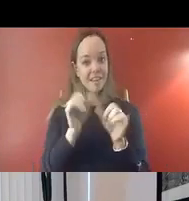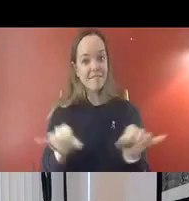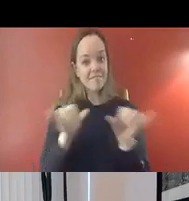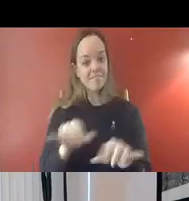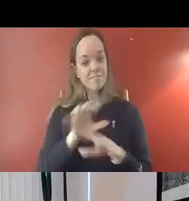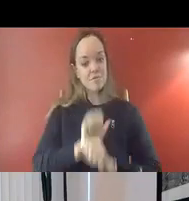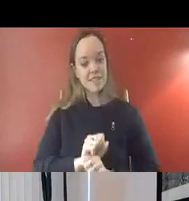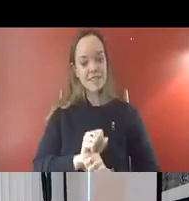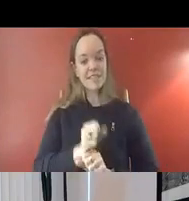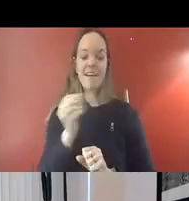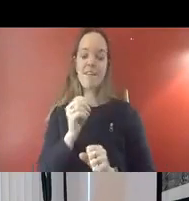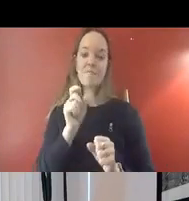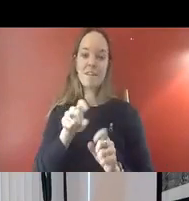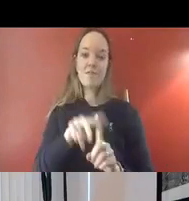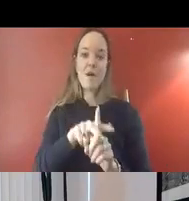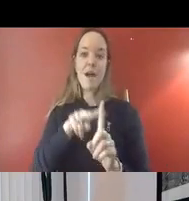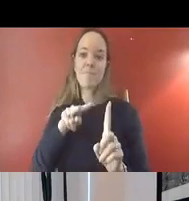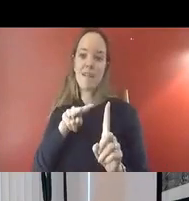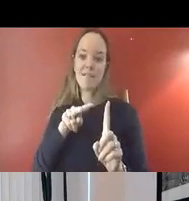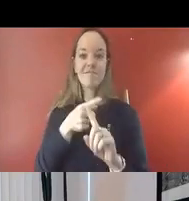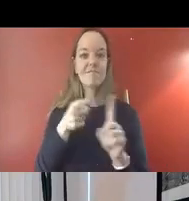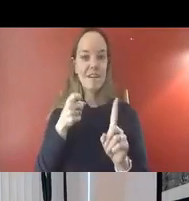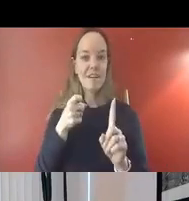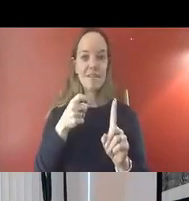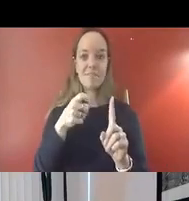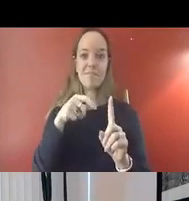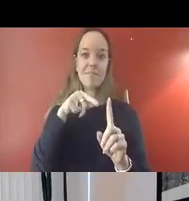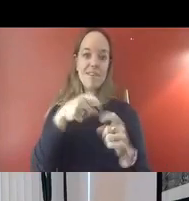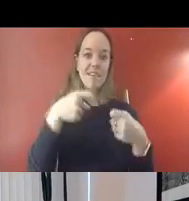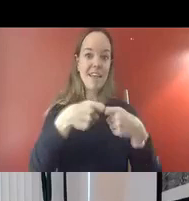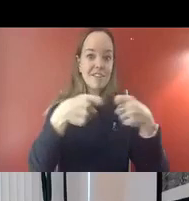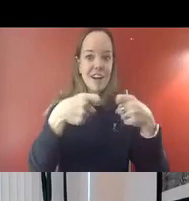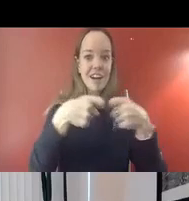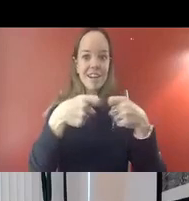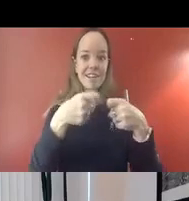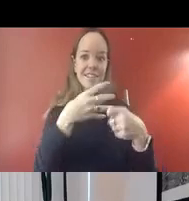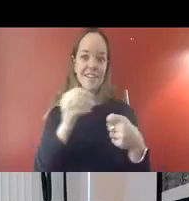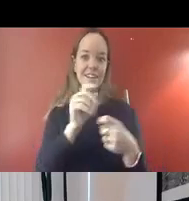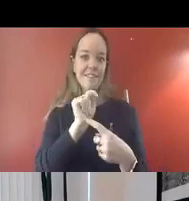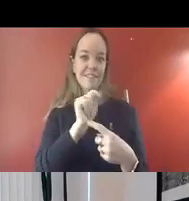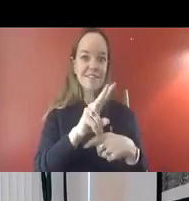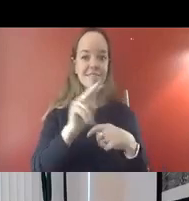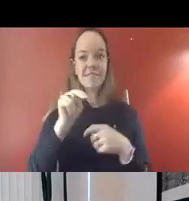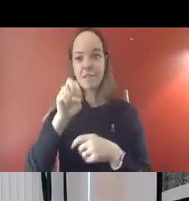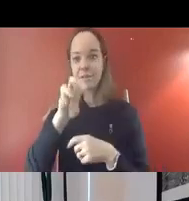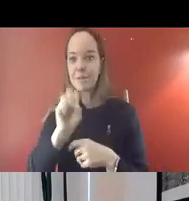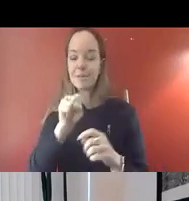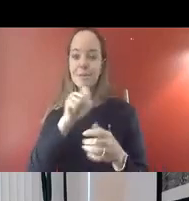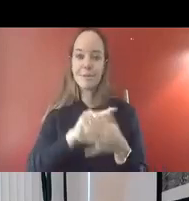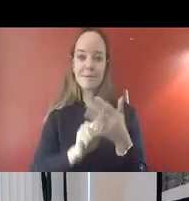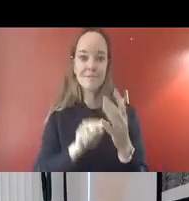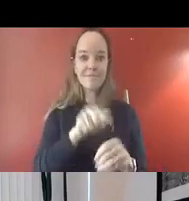news on a regular basis. And you need to unplug from work in technology and the develop your self-care toolkit so even news on a regular basis. And you need to taking a few minutes while I'm talking develop your self-care toolkit so even